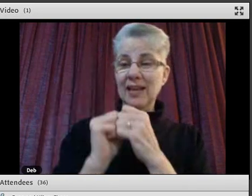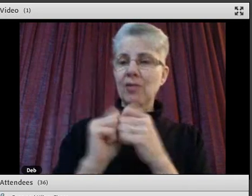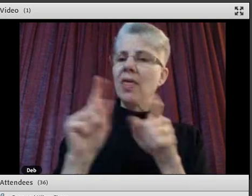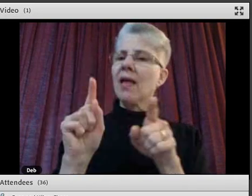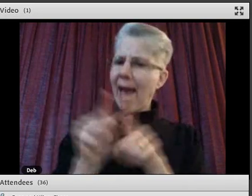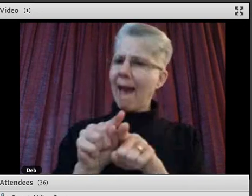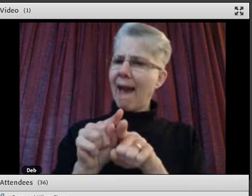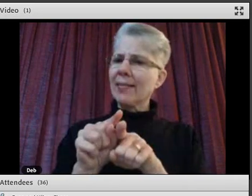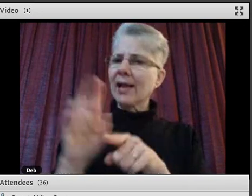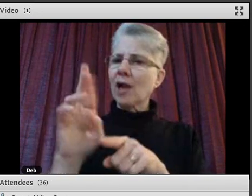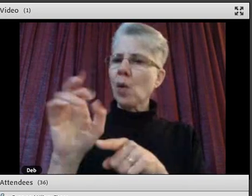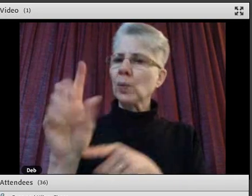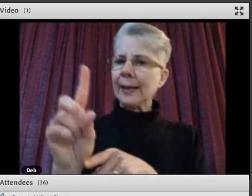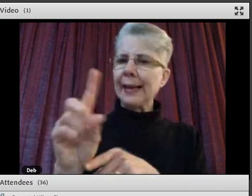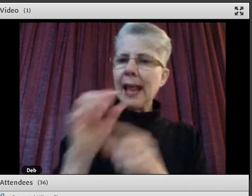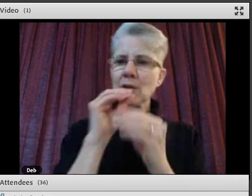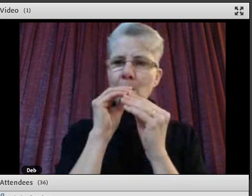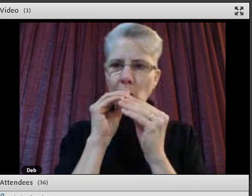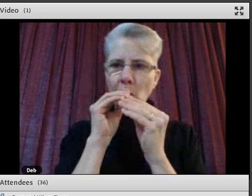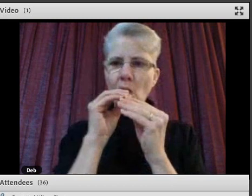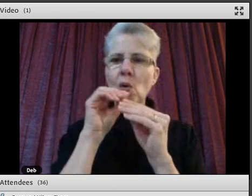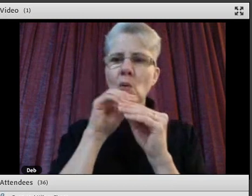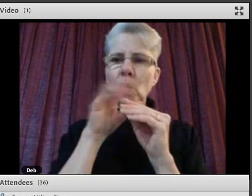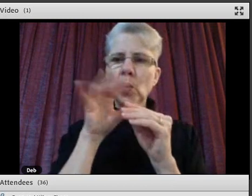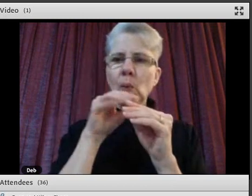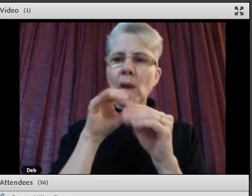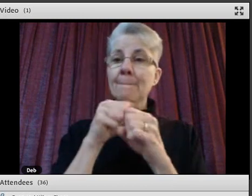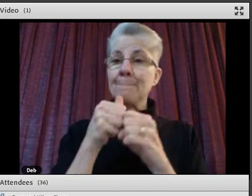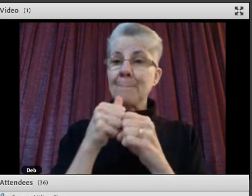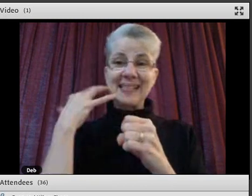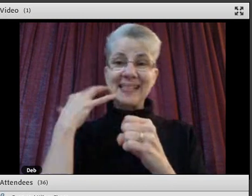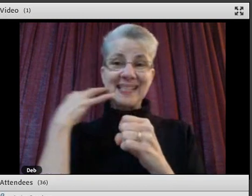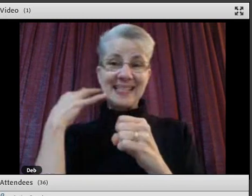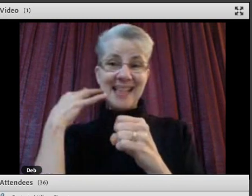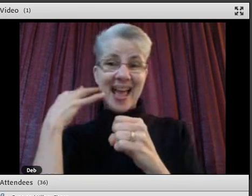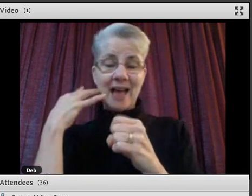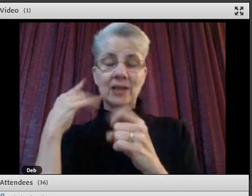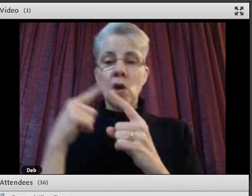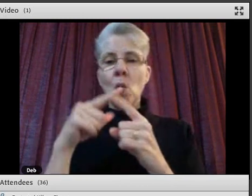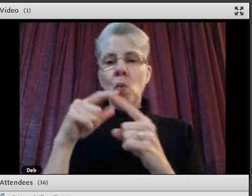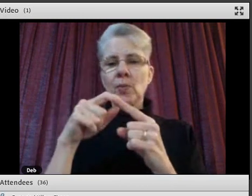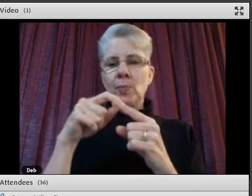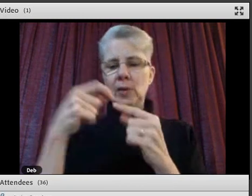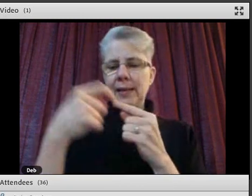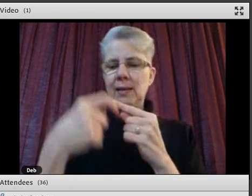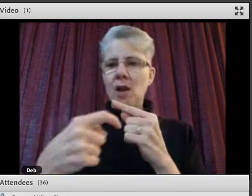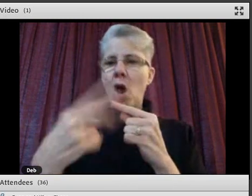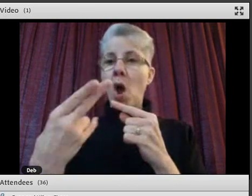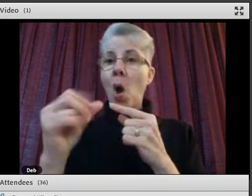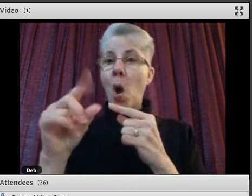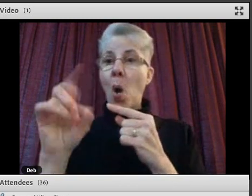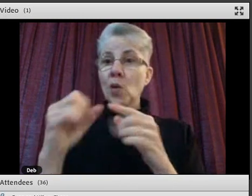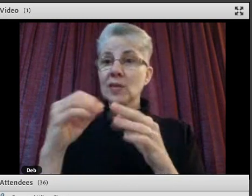And then, you blow through it and it makes a sound. When you put in little holes into the straw,